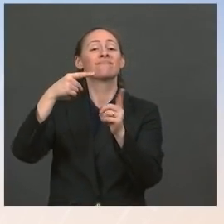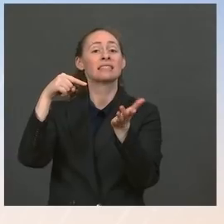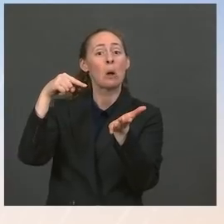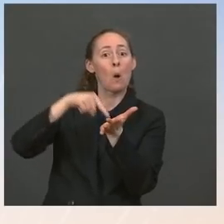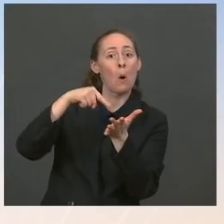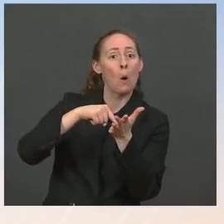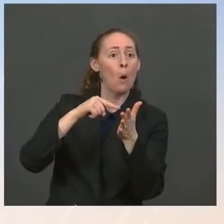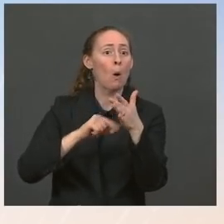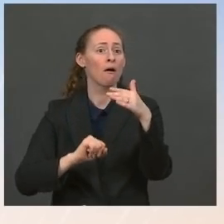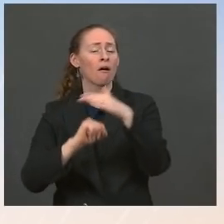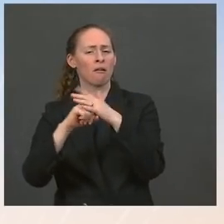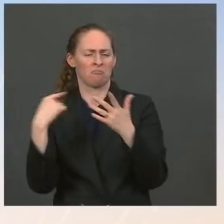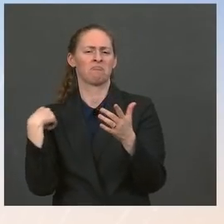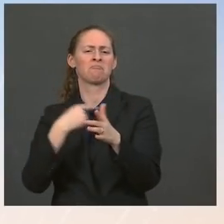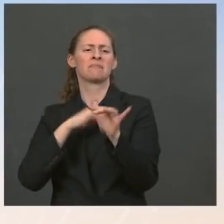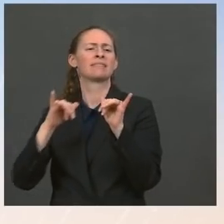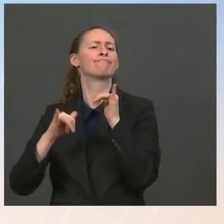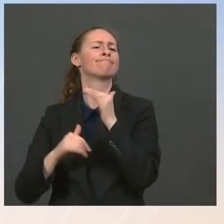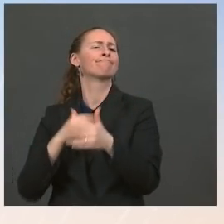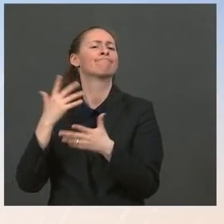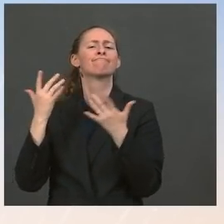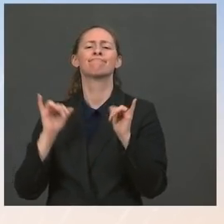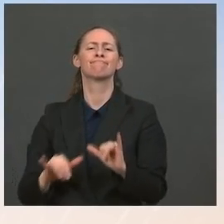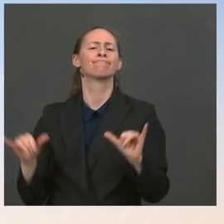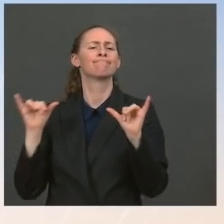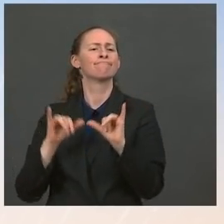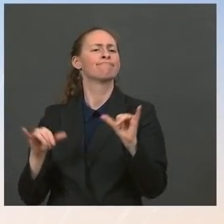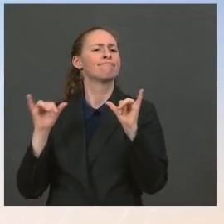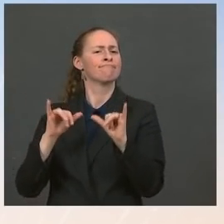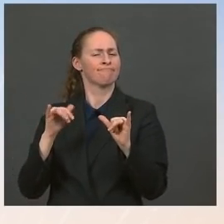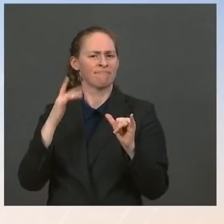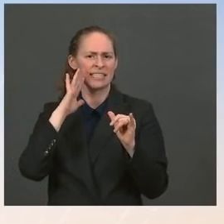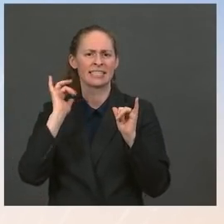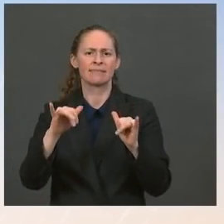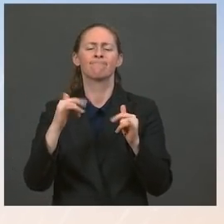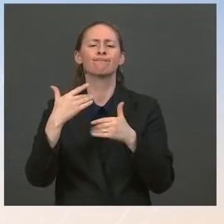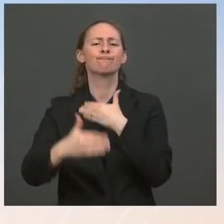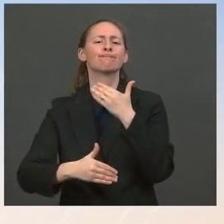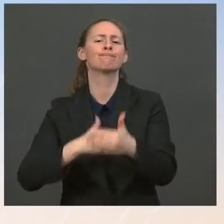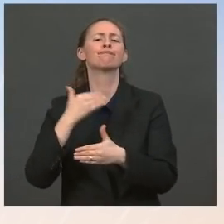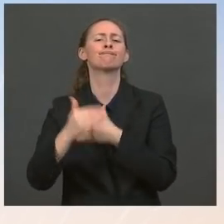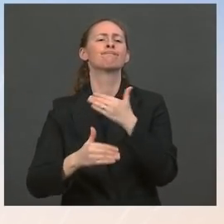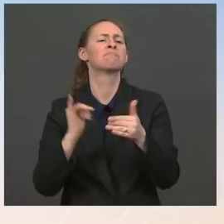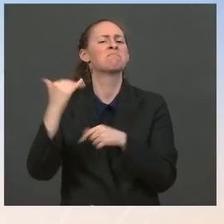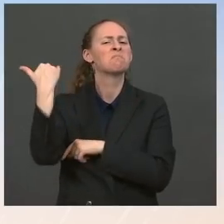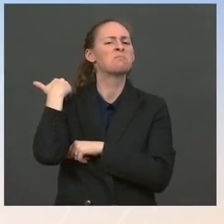just like it was done just a couple of weeks ago. And that's the way that we think we should move forward.